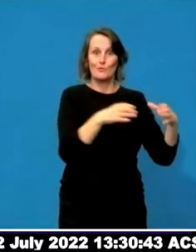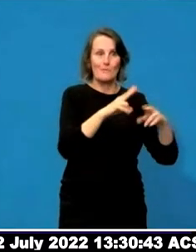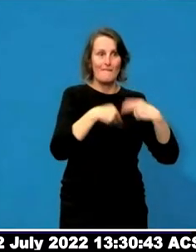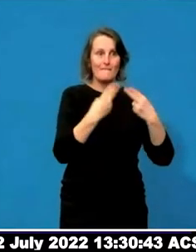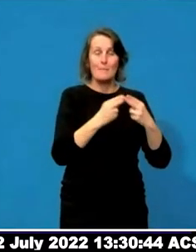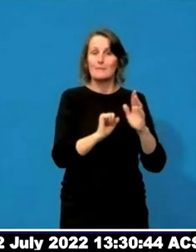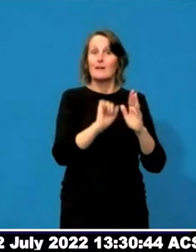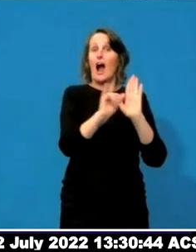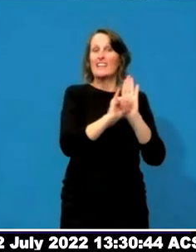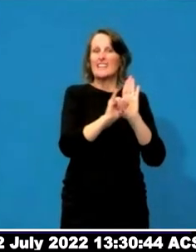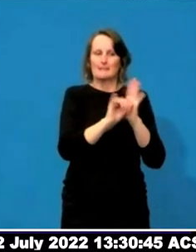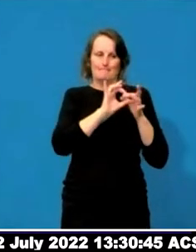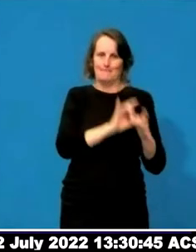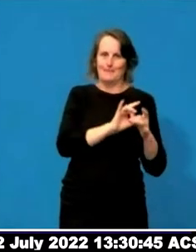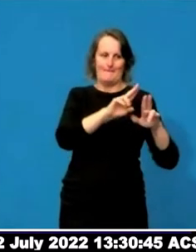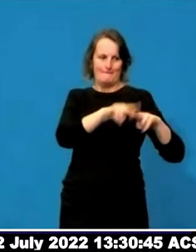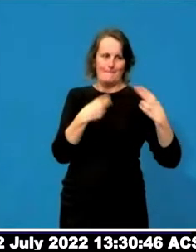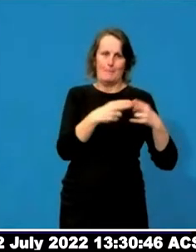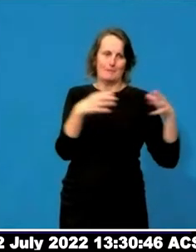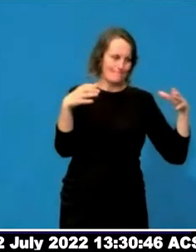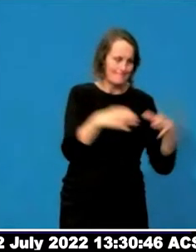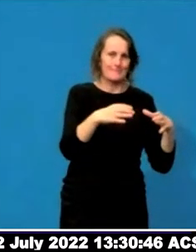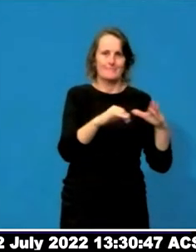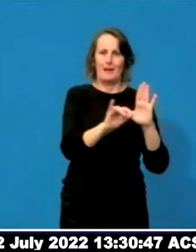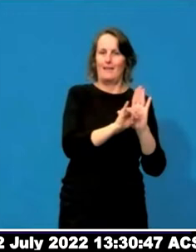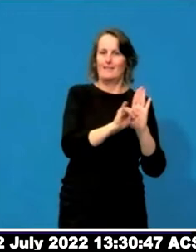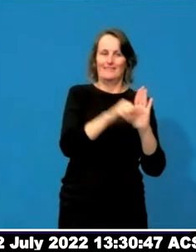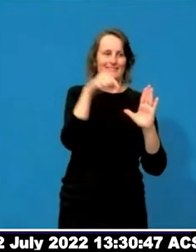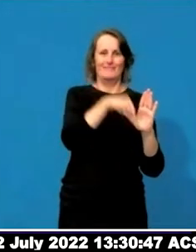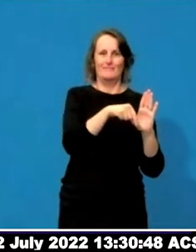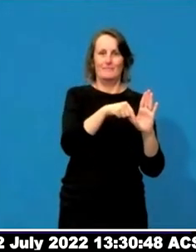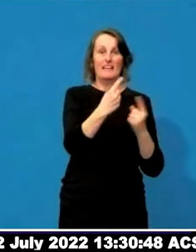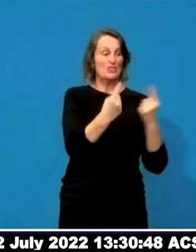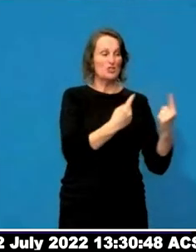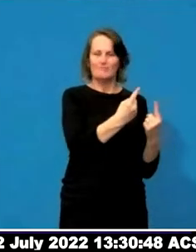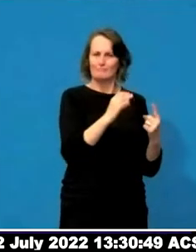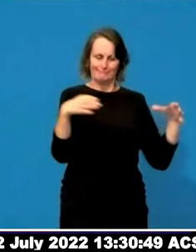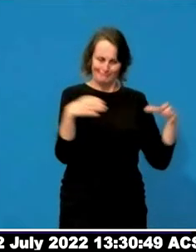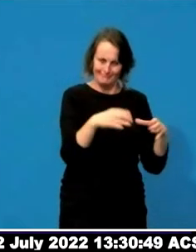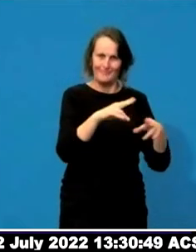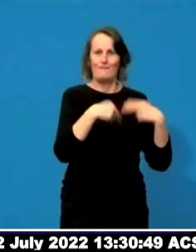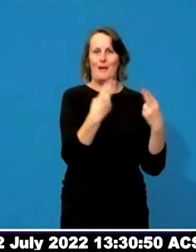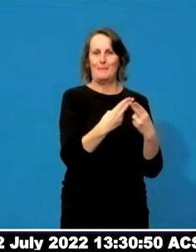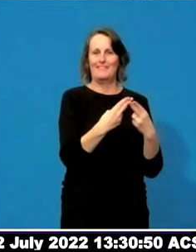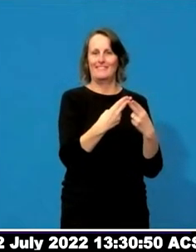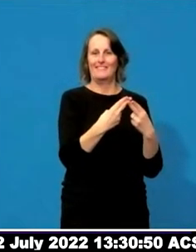is very much centred on their family and their position in the family.